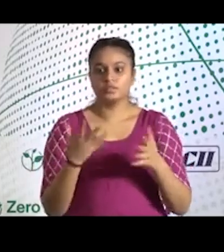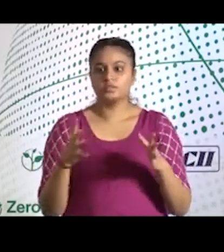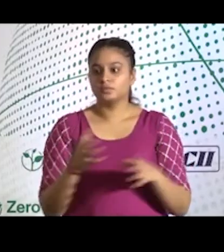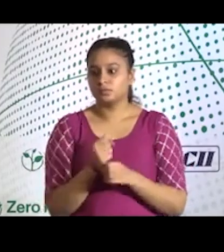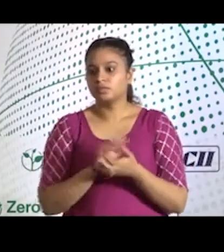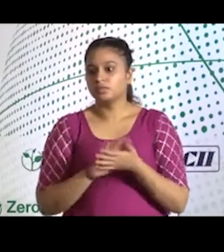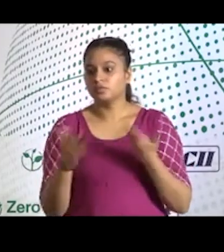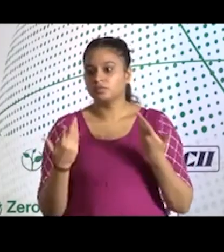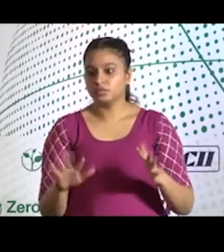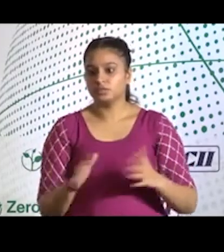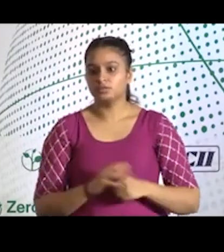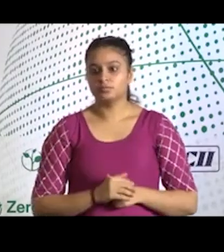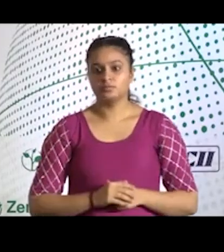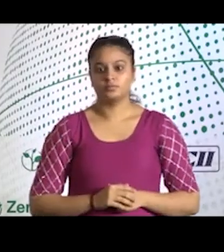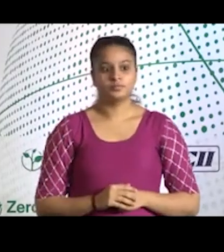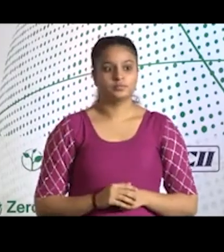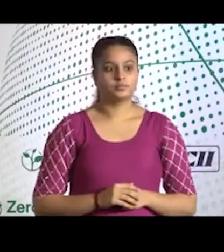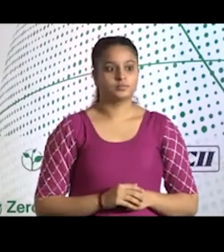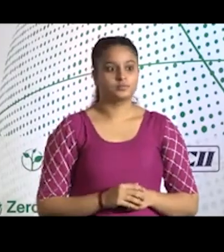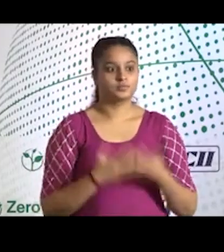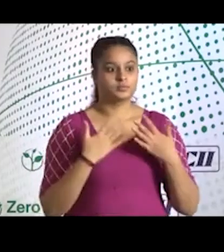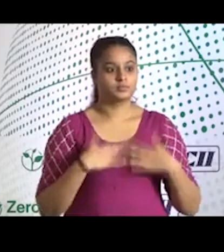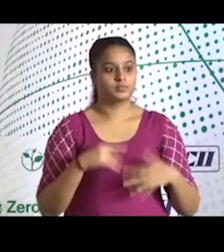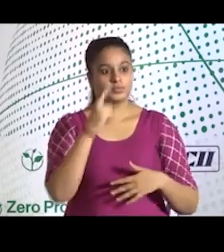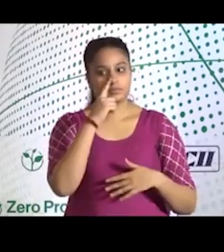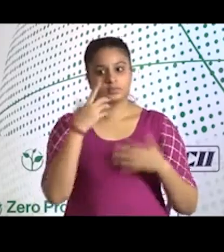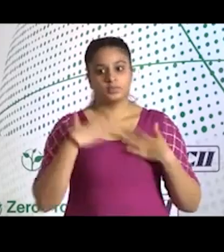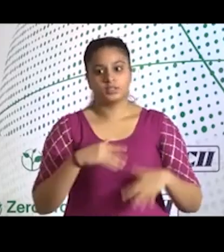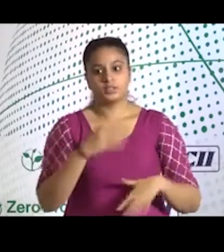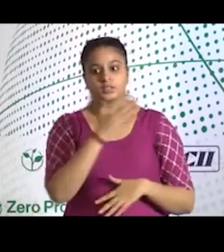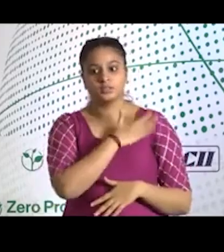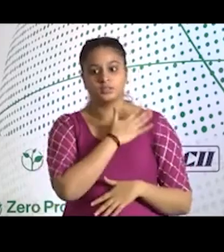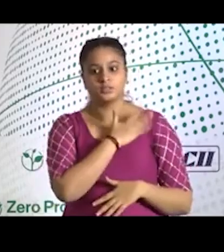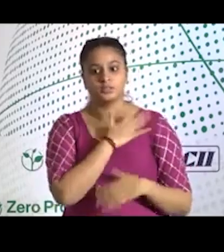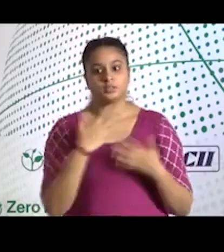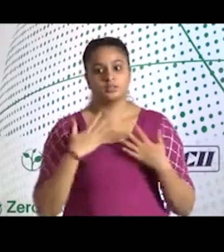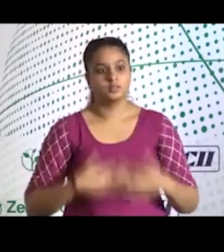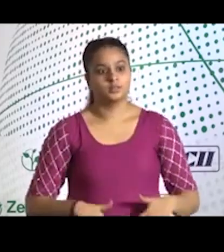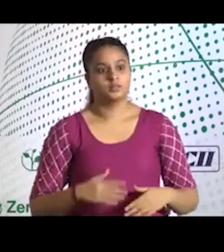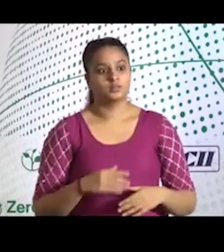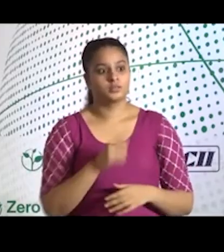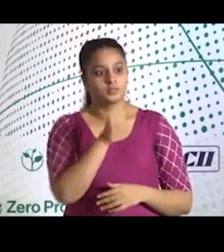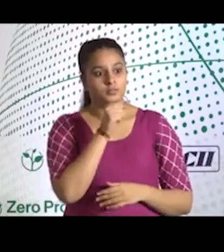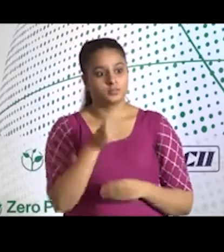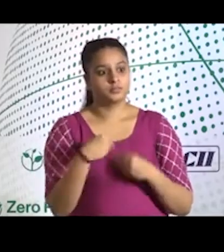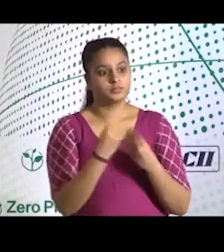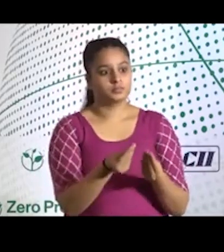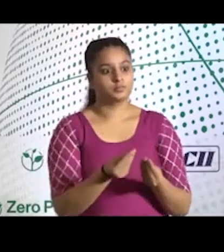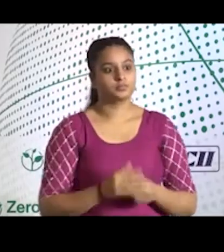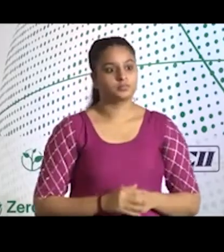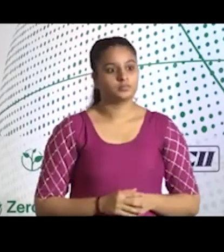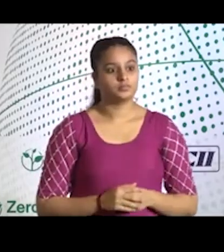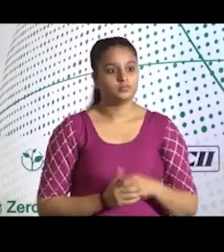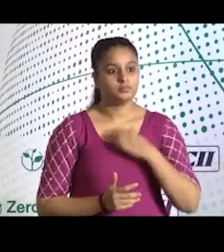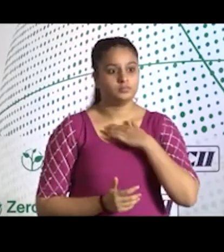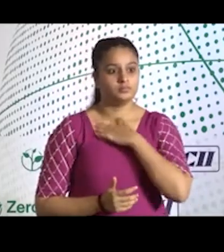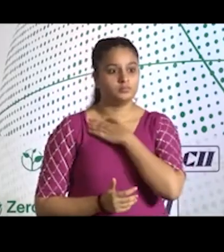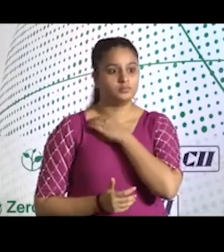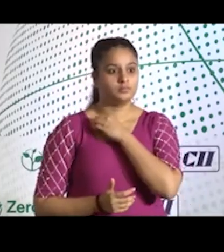Okay, the lady in the green suit, if you can just pass the mic to her or you can just